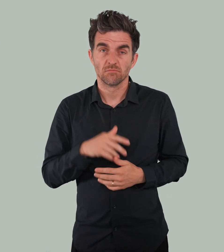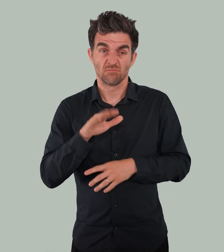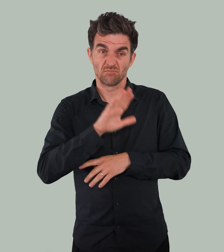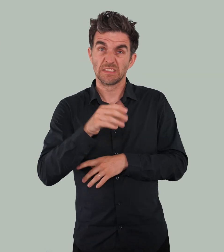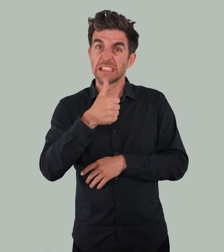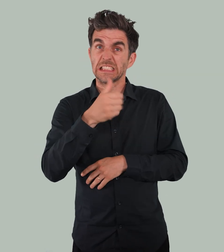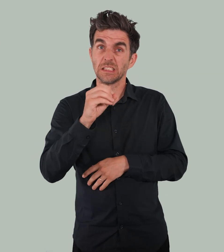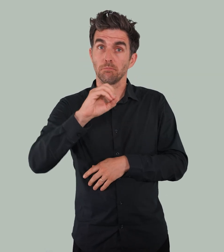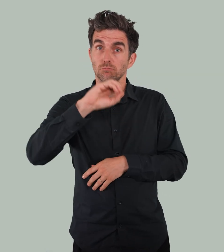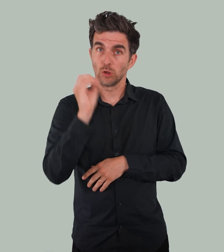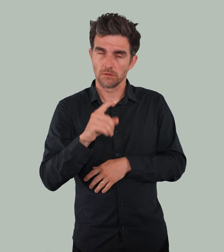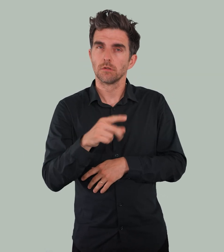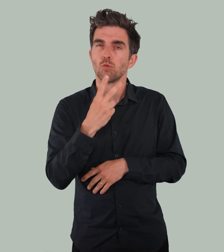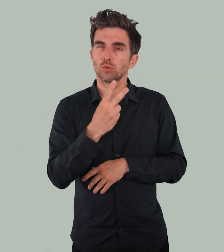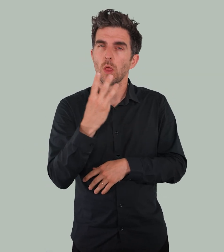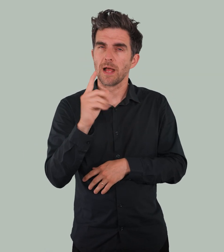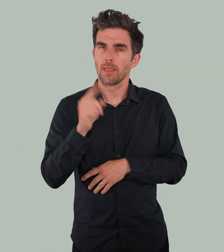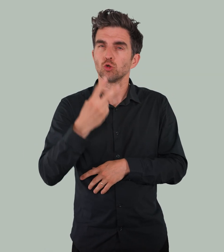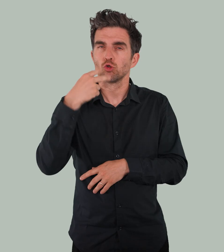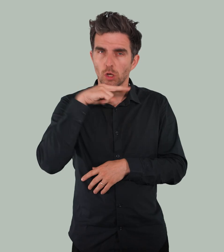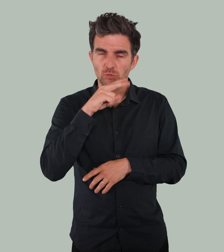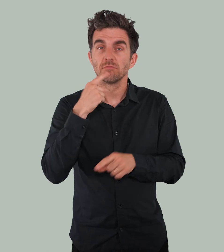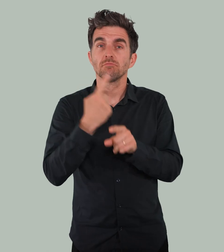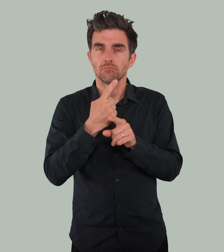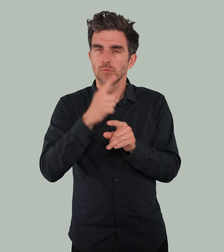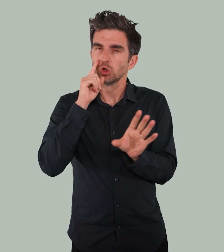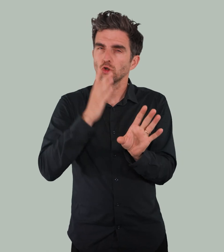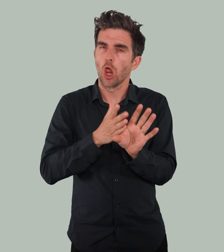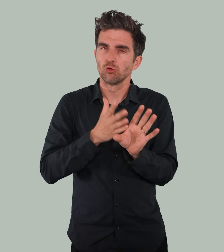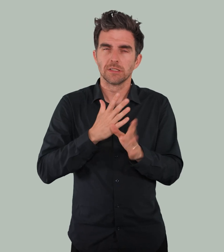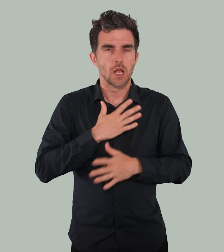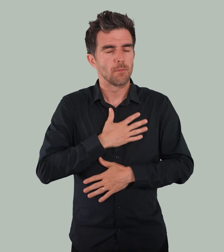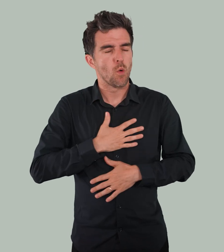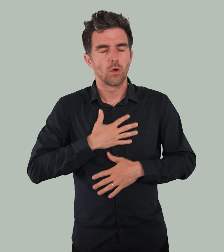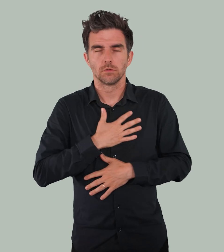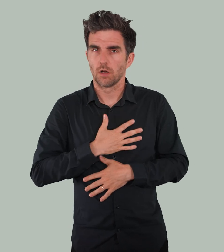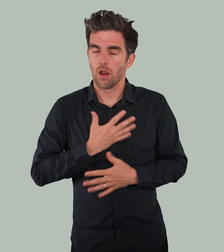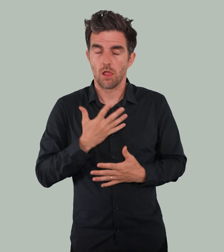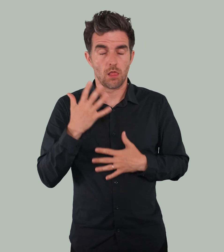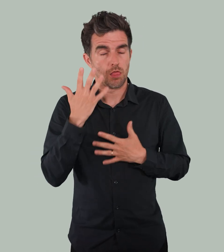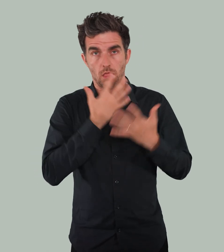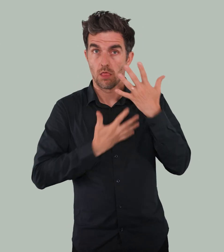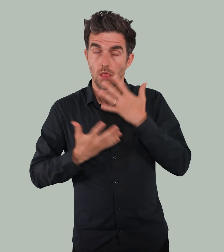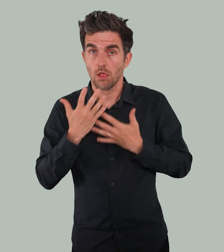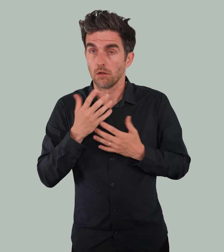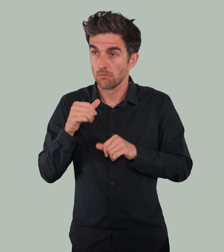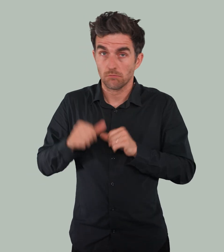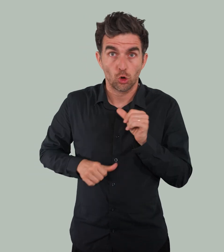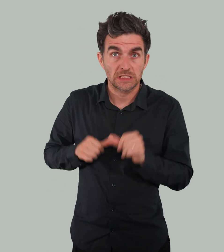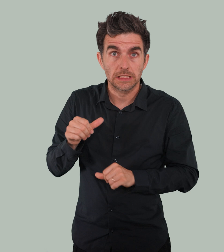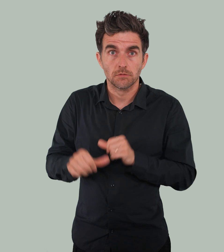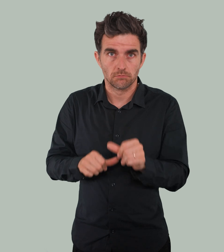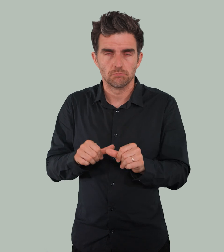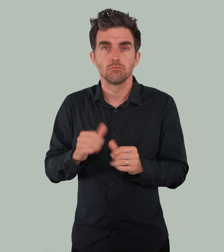Around 60% (~23,200) refer to psychological or emotional impacts linked to the process.